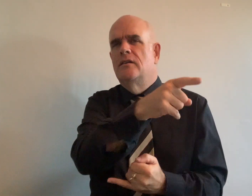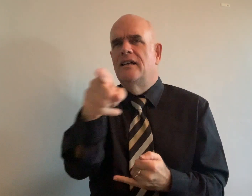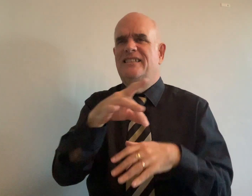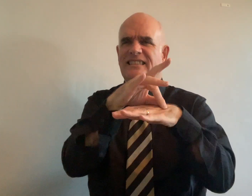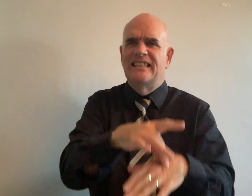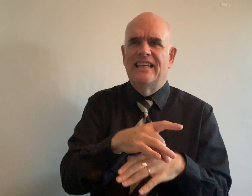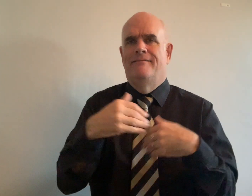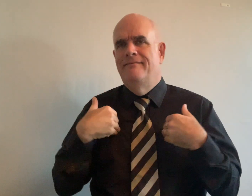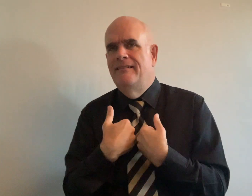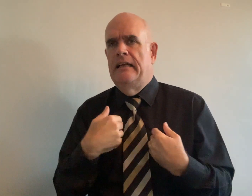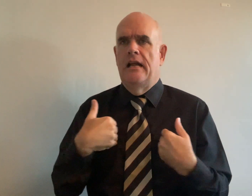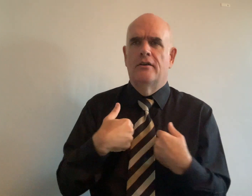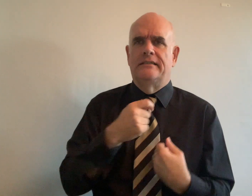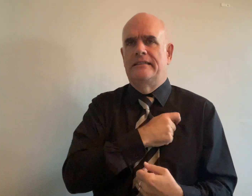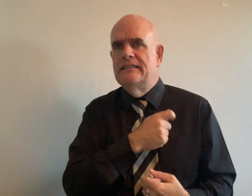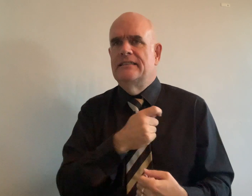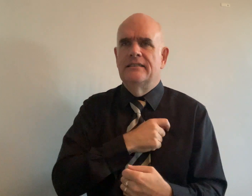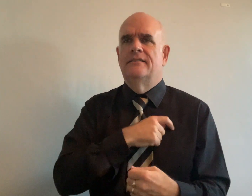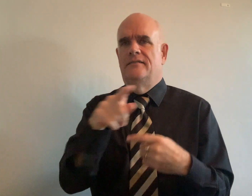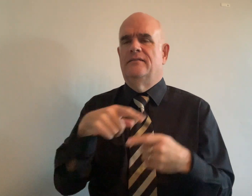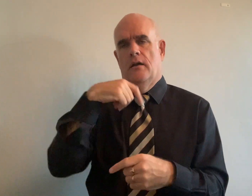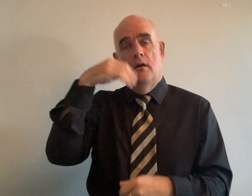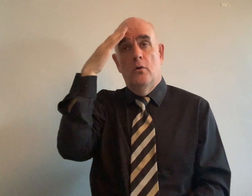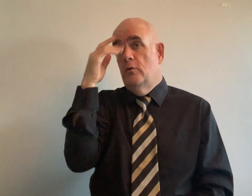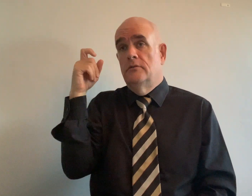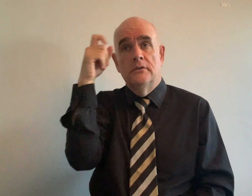those who would wish to be with loved ones for whom they're concerned but